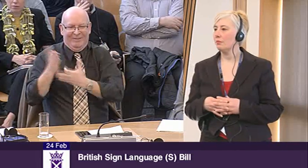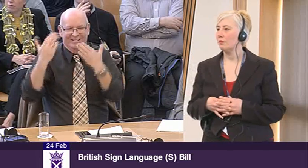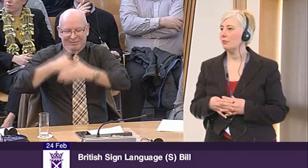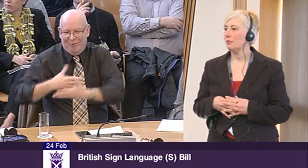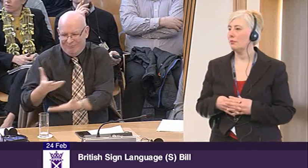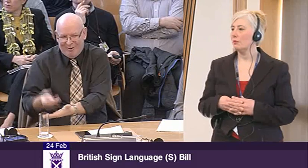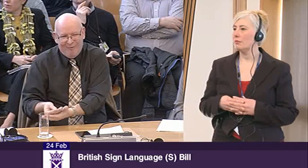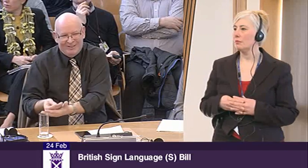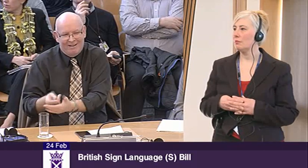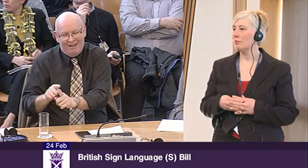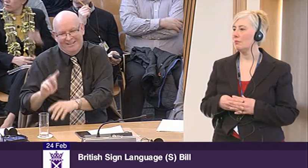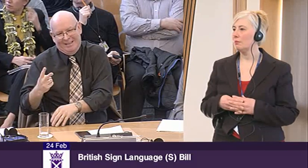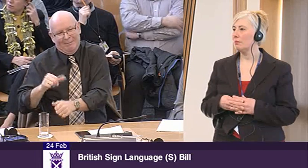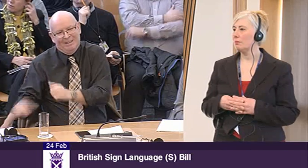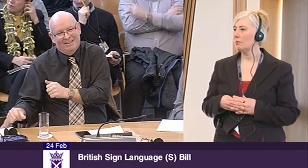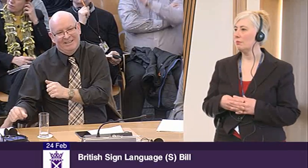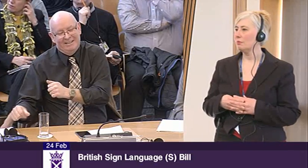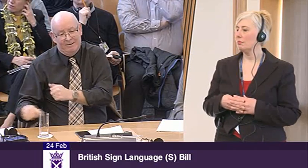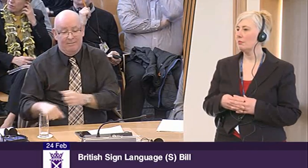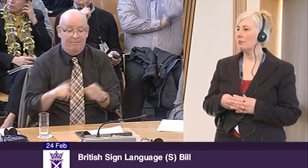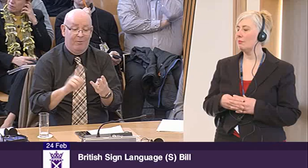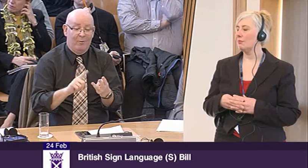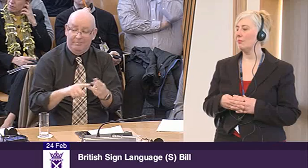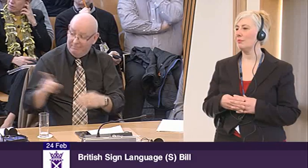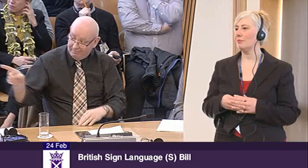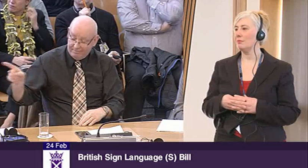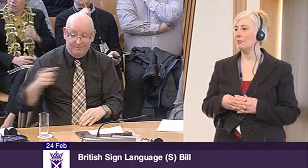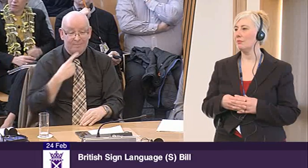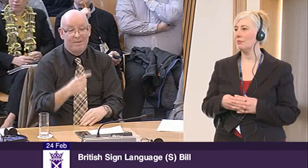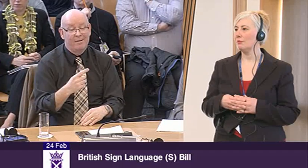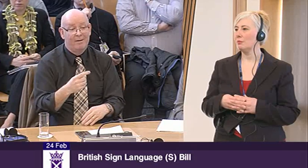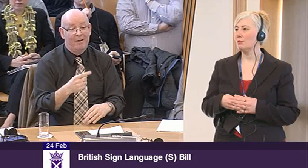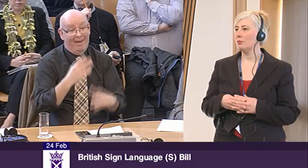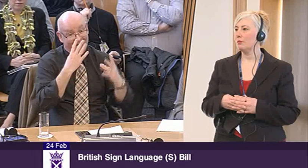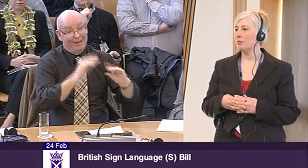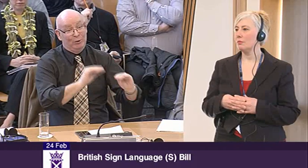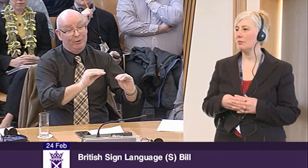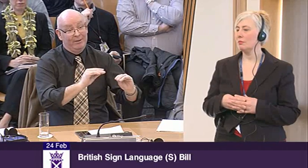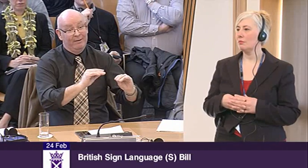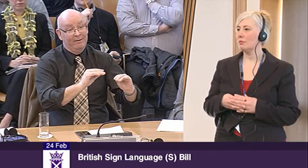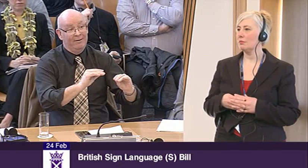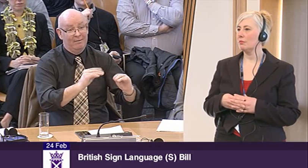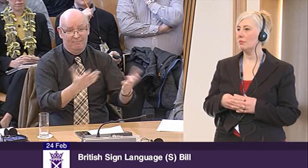it out there. Unless you are a deaf insomniac, you will not be taking advantage of that programming.